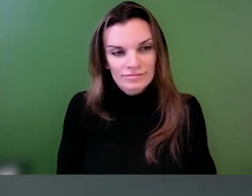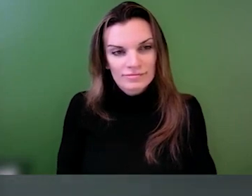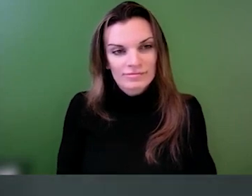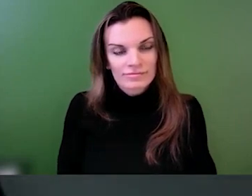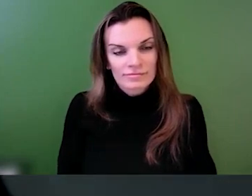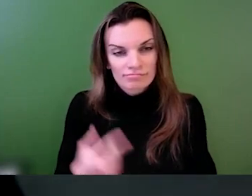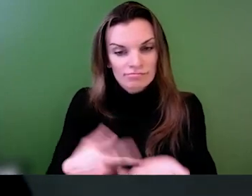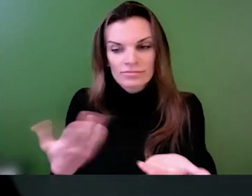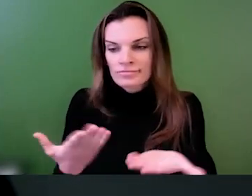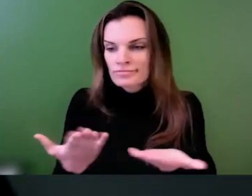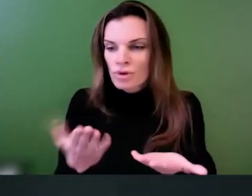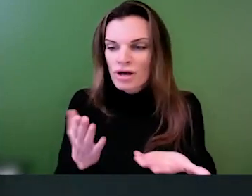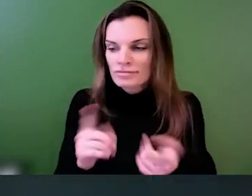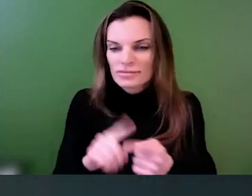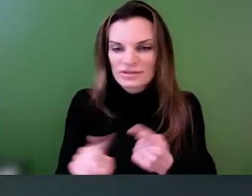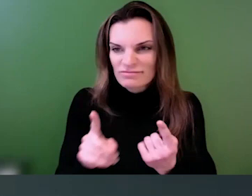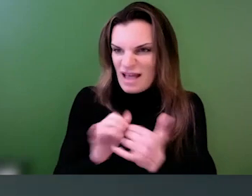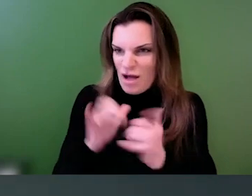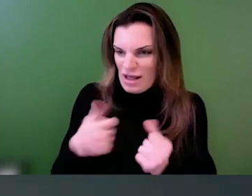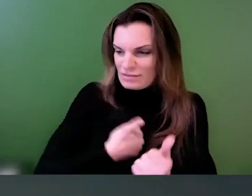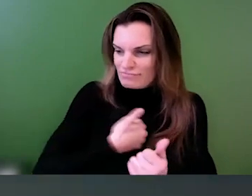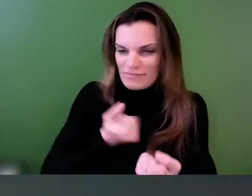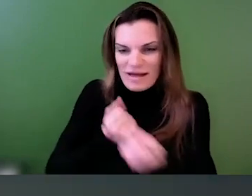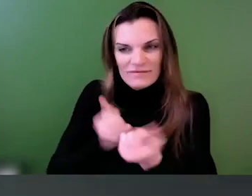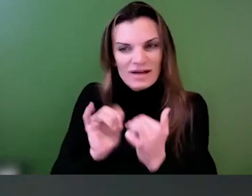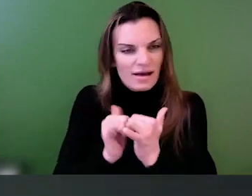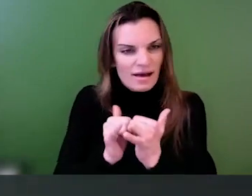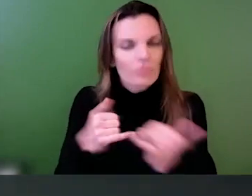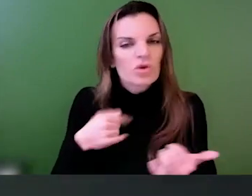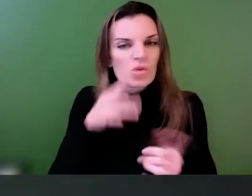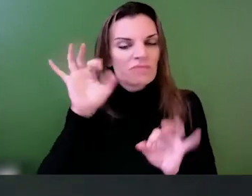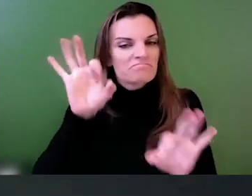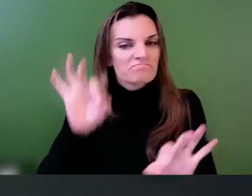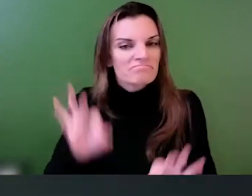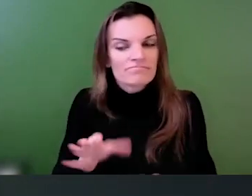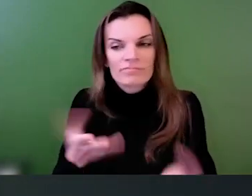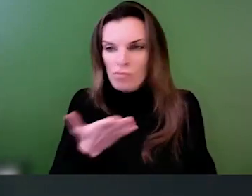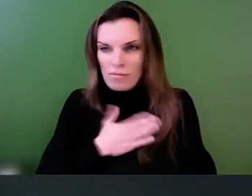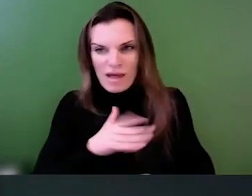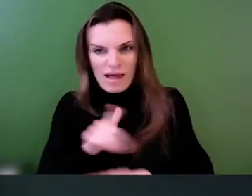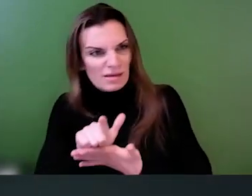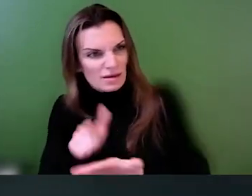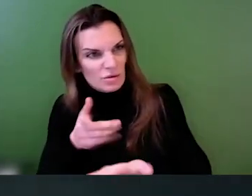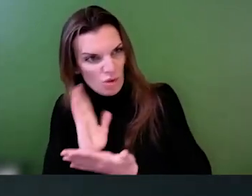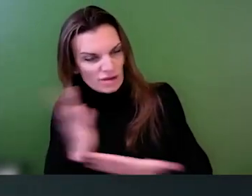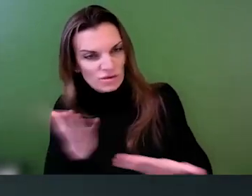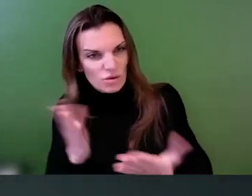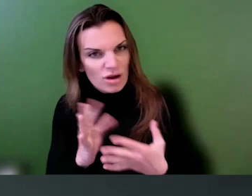tips for self advocacy. And the legal rights of someone with long COVID. So this next